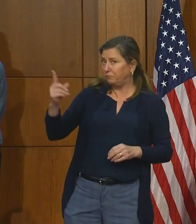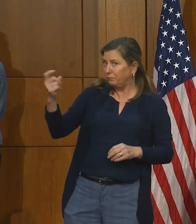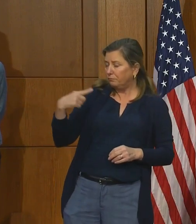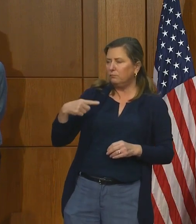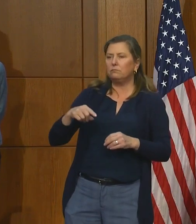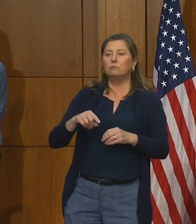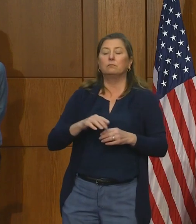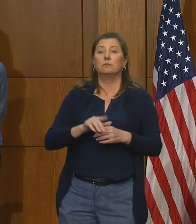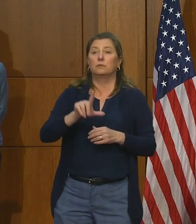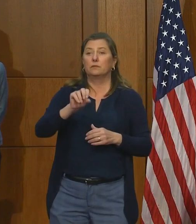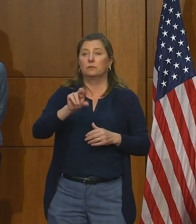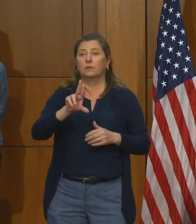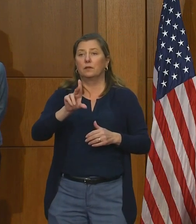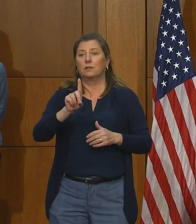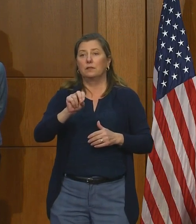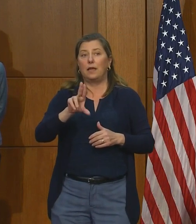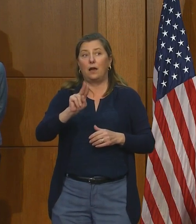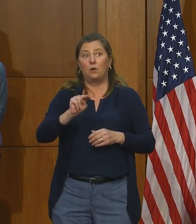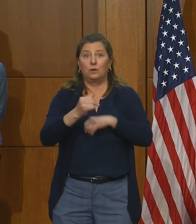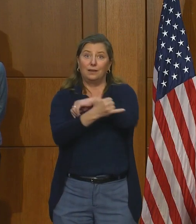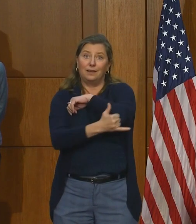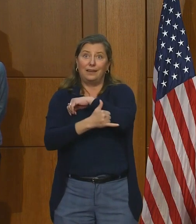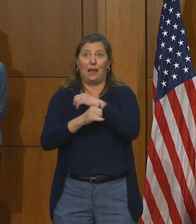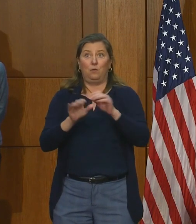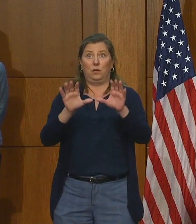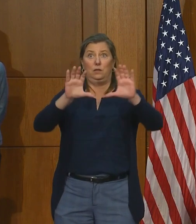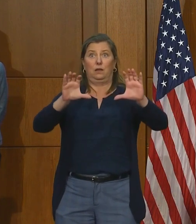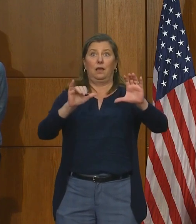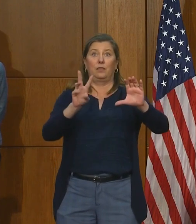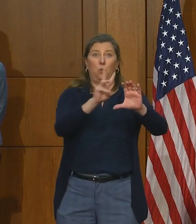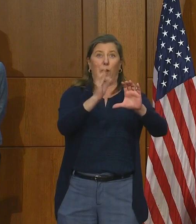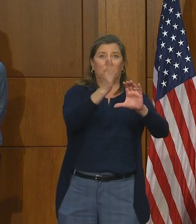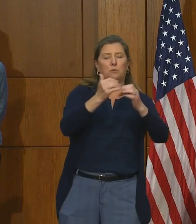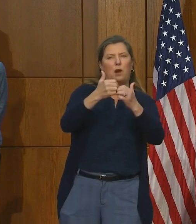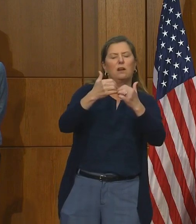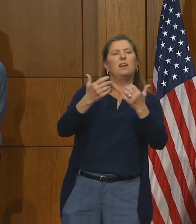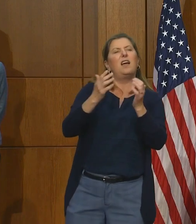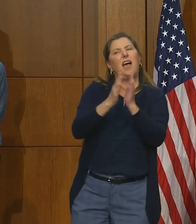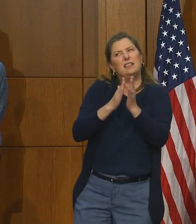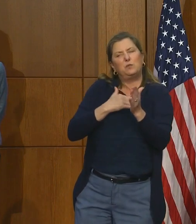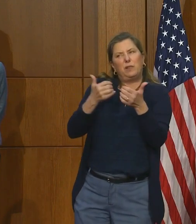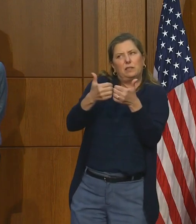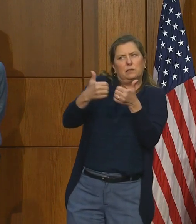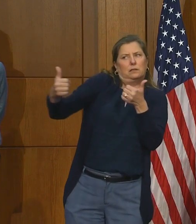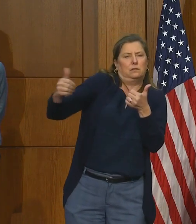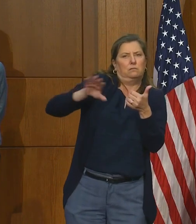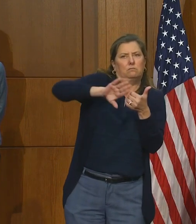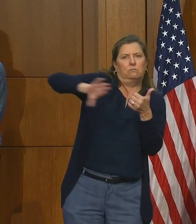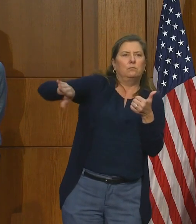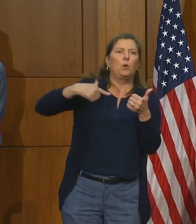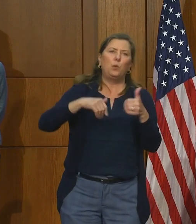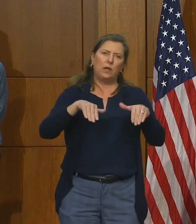QUESTION IS- ABOUT CERTAIN- OF THE WESTERN PART OF LOUDON